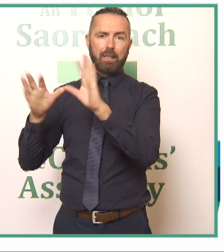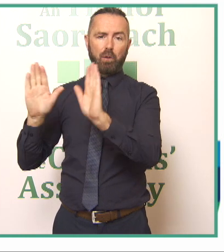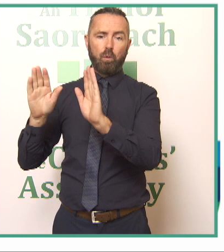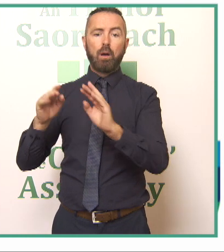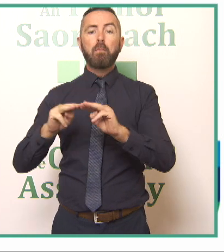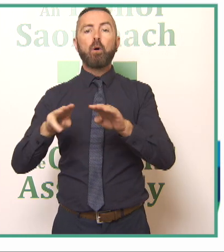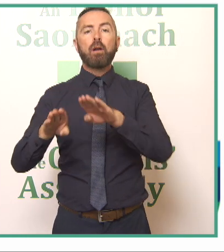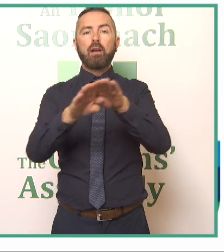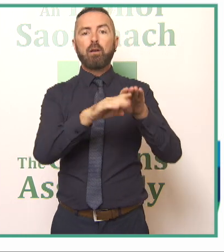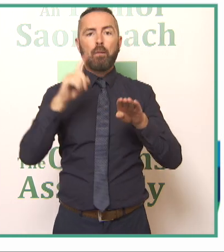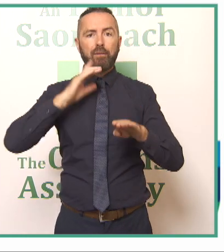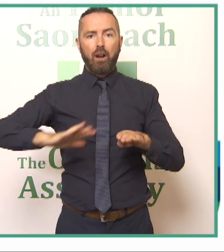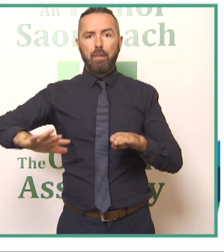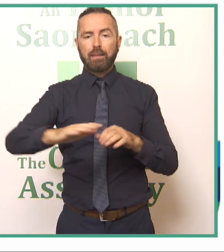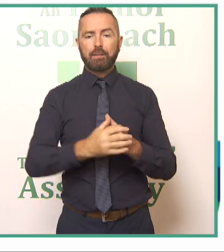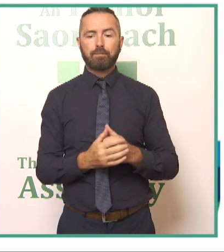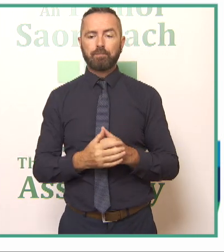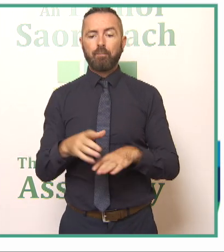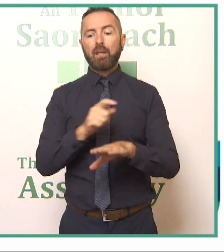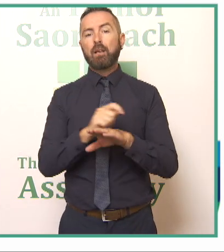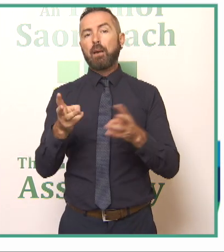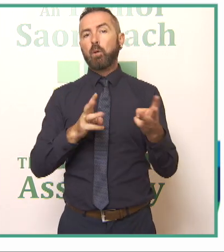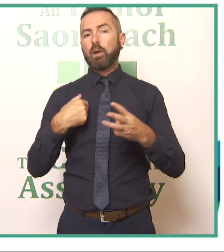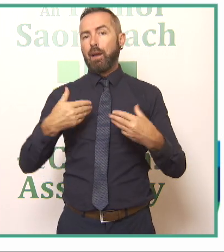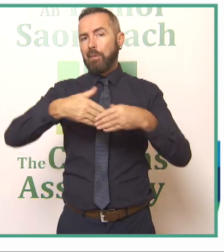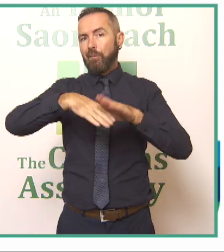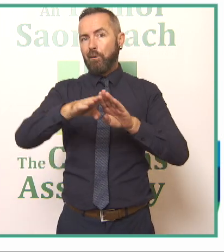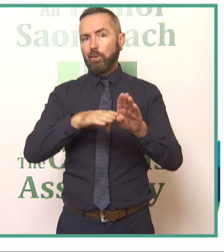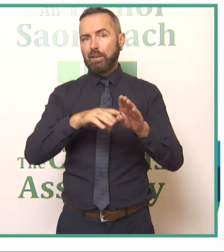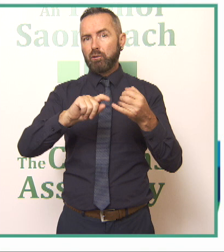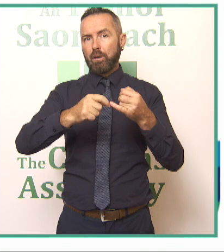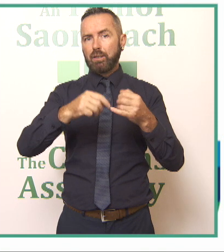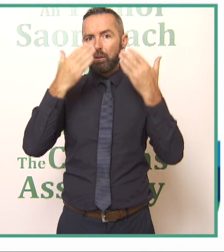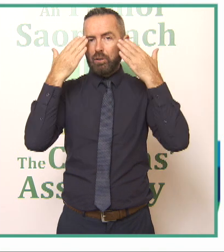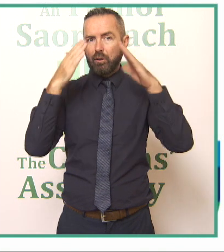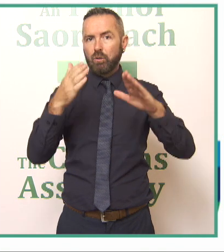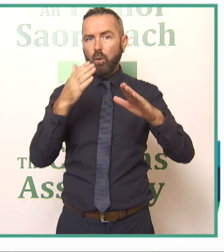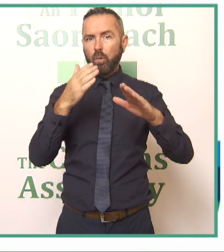habitat types so the kind of work I've been involved in mapping those habitats would indicate